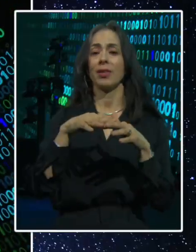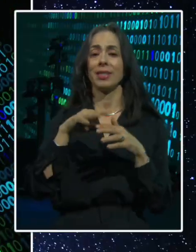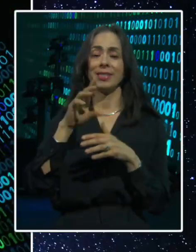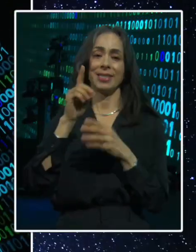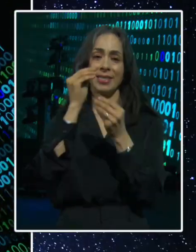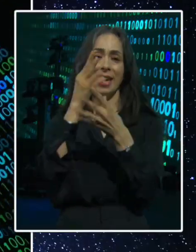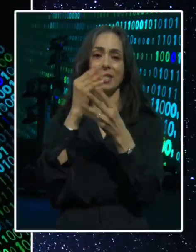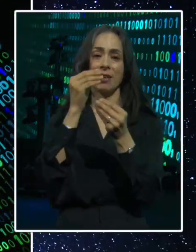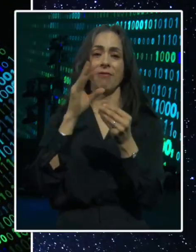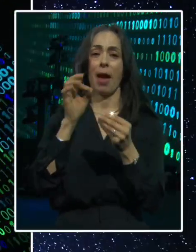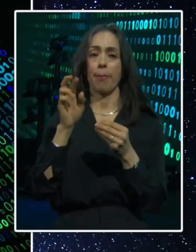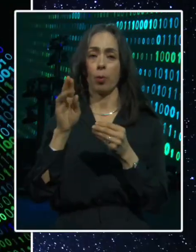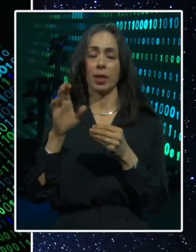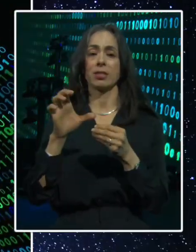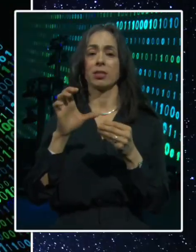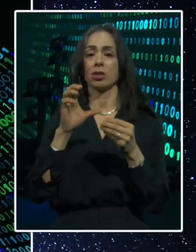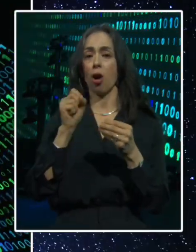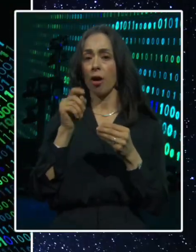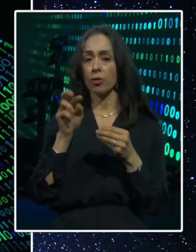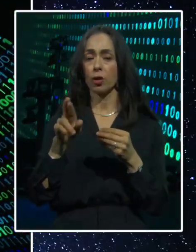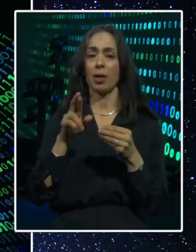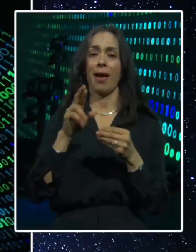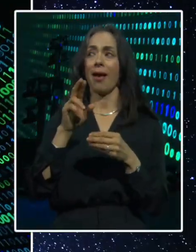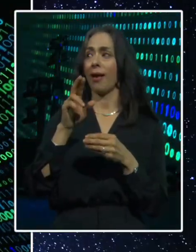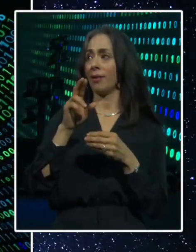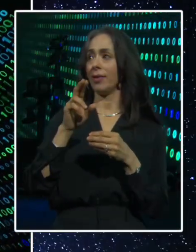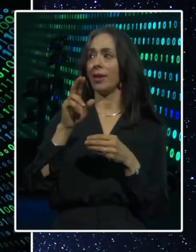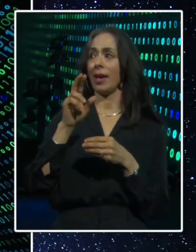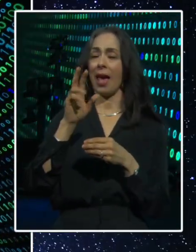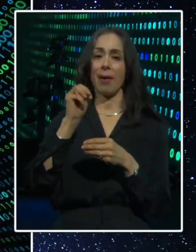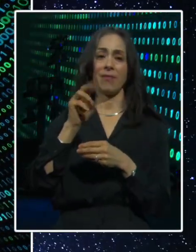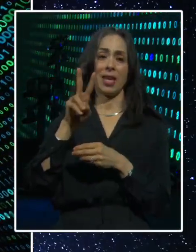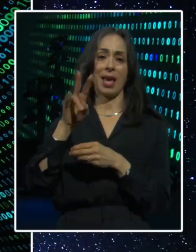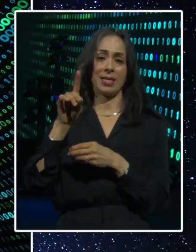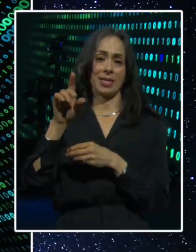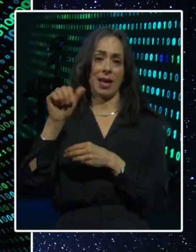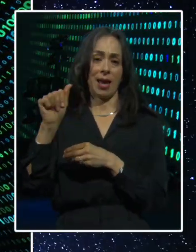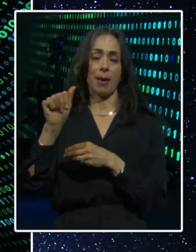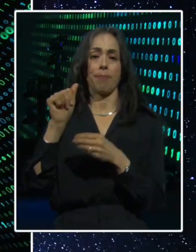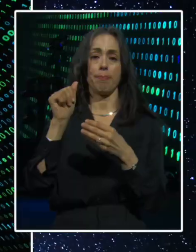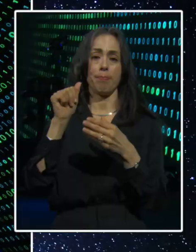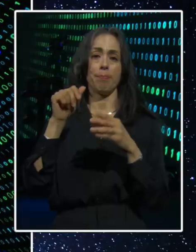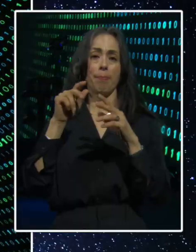with HPE Data Fabric software and the NVIDIA AI data platform.